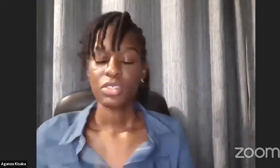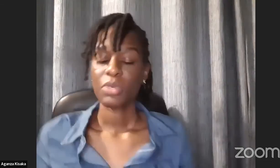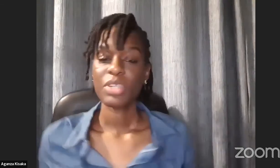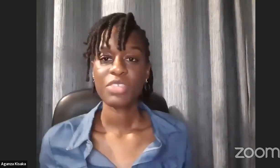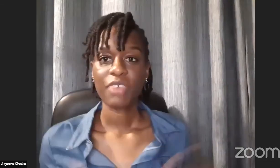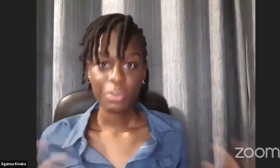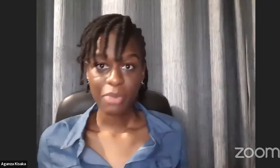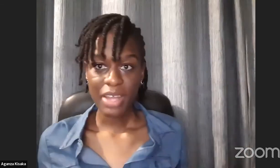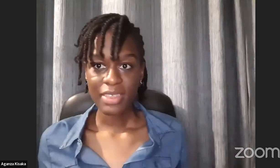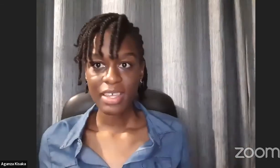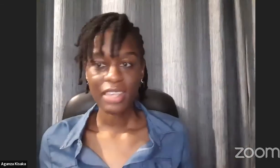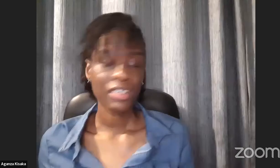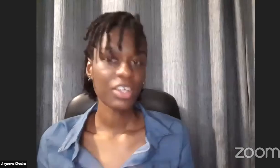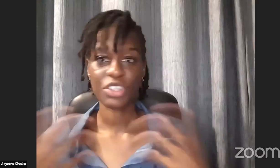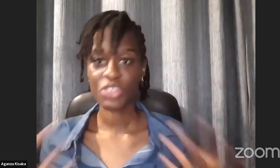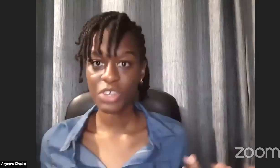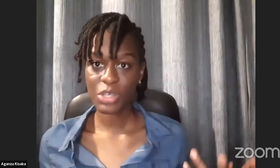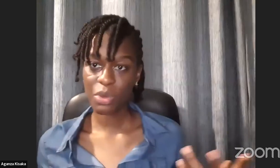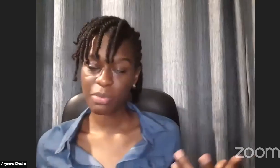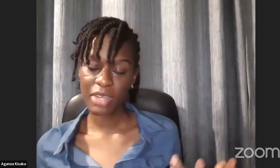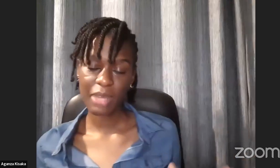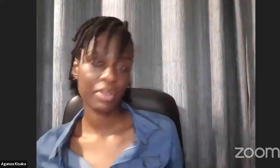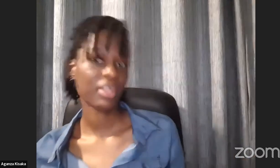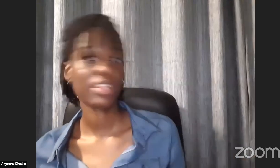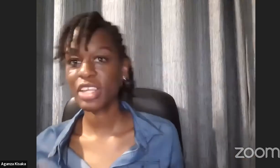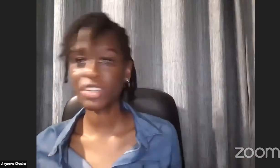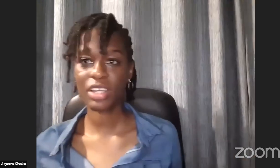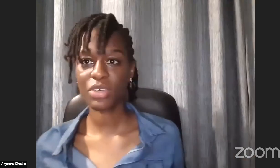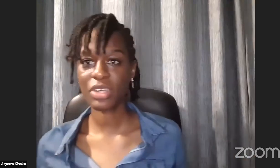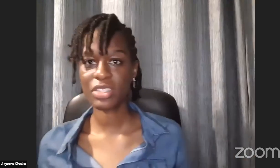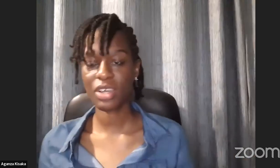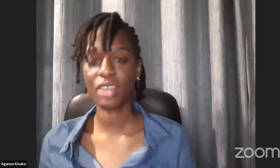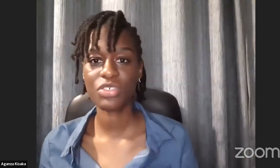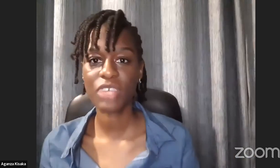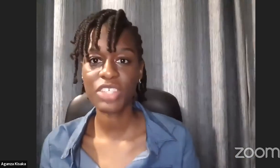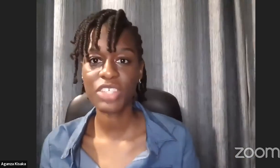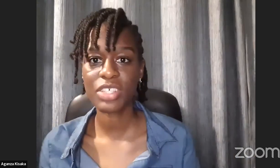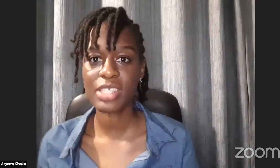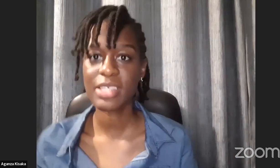So once you've got your breath in, your jaws warmed up then you can go into other stretches.